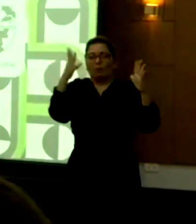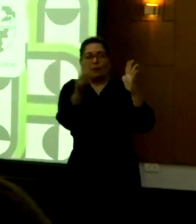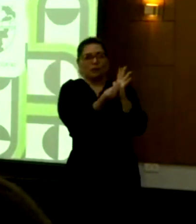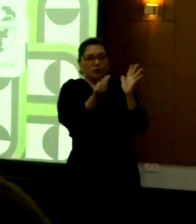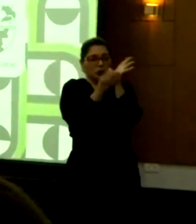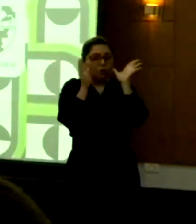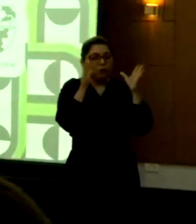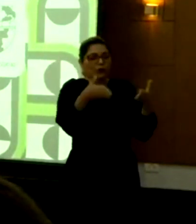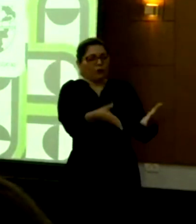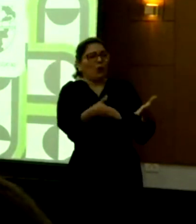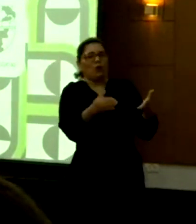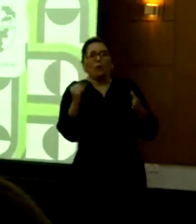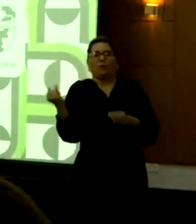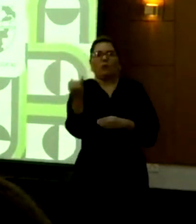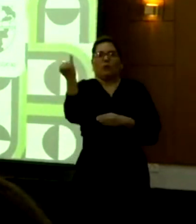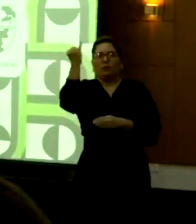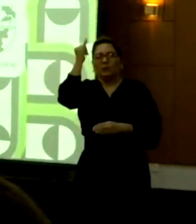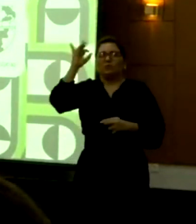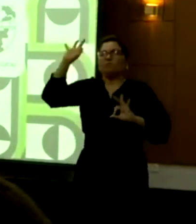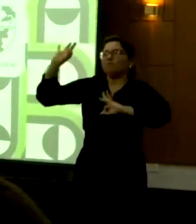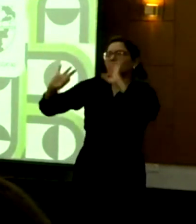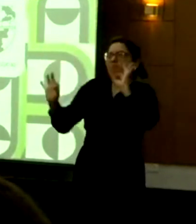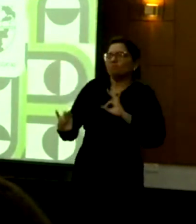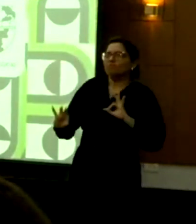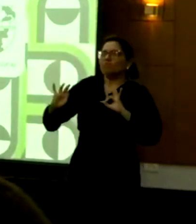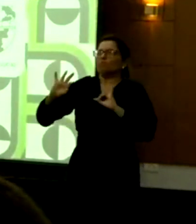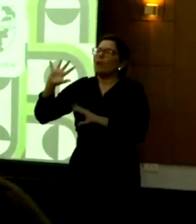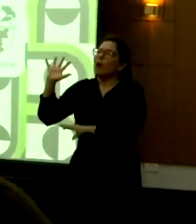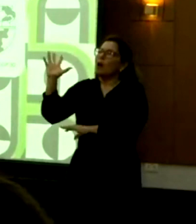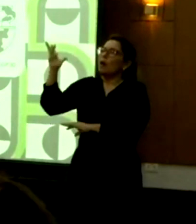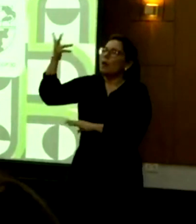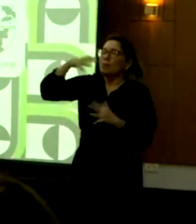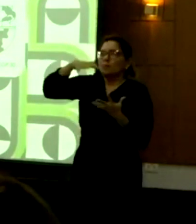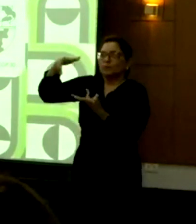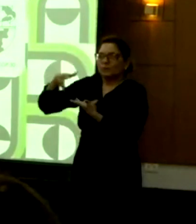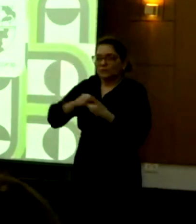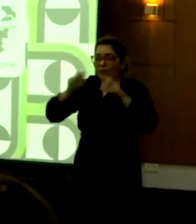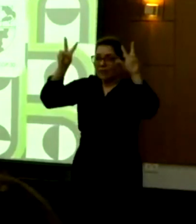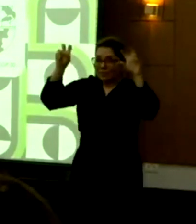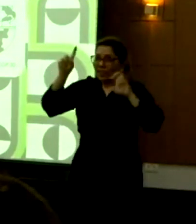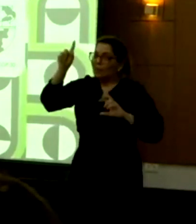for regulating the global climate the theme is, as I said just now, the Amazon in focus,